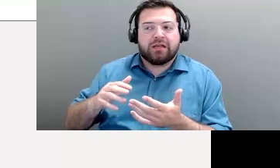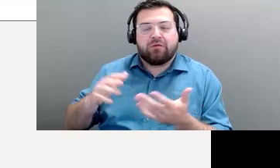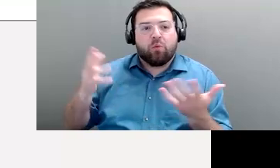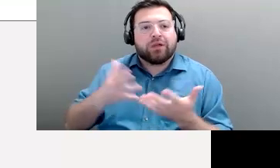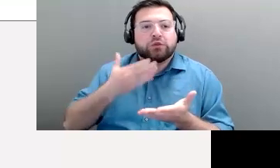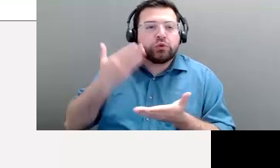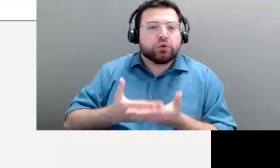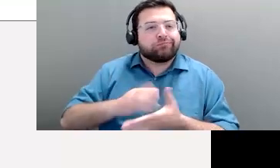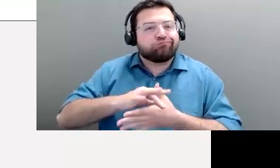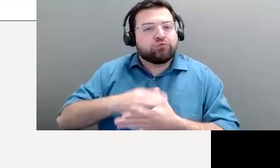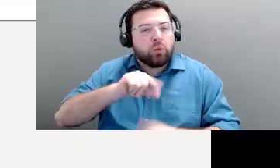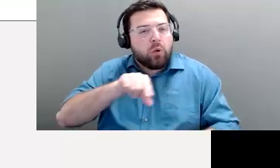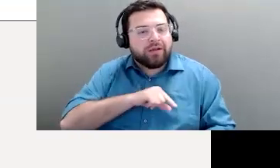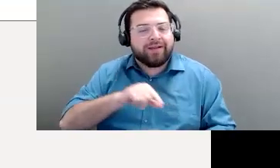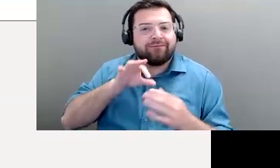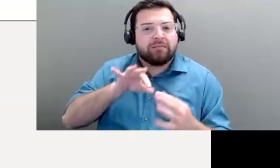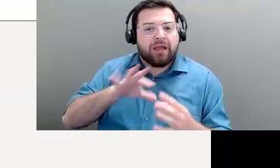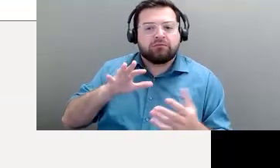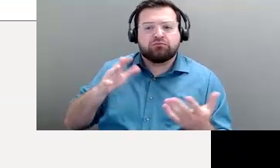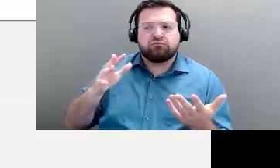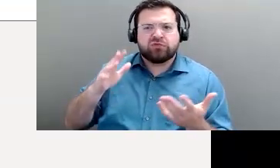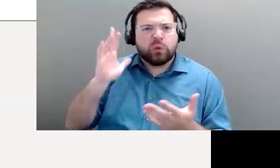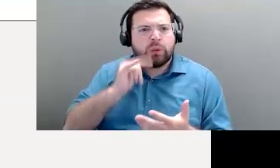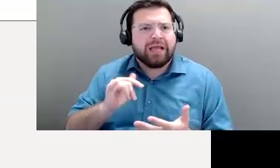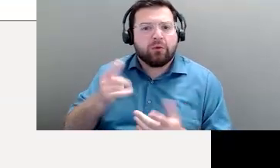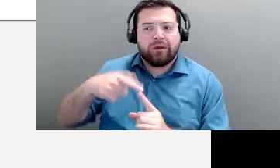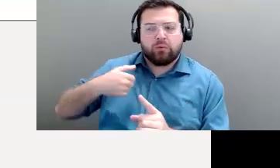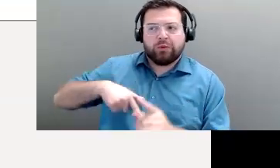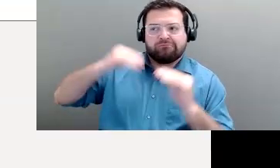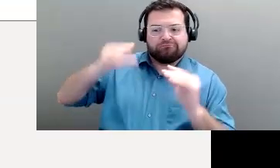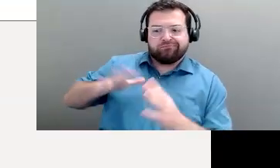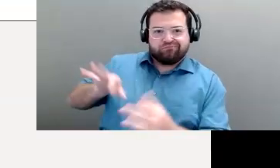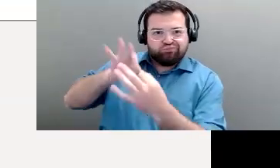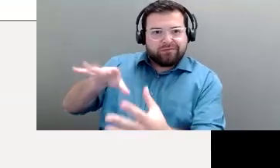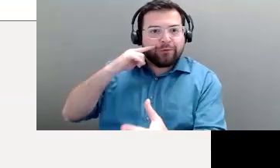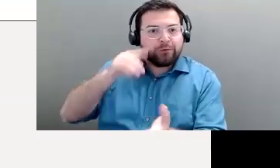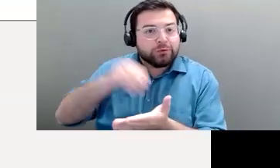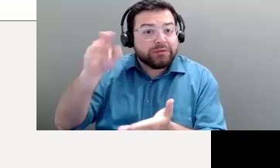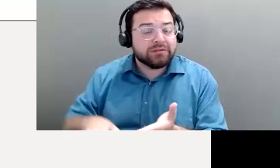We'll also provide you some guidance on, where you can provide feedback in Canvas.